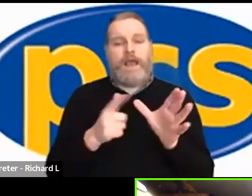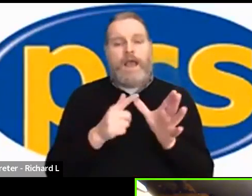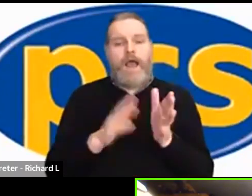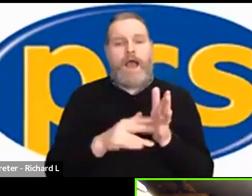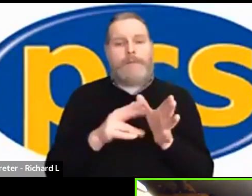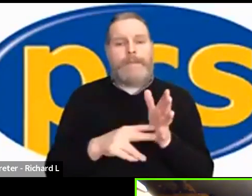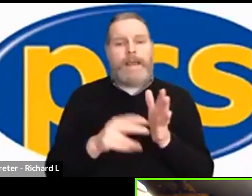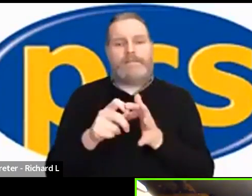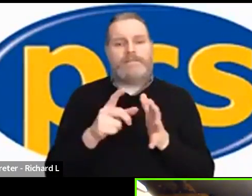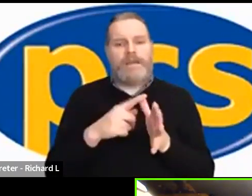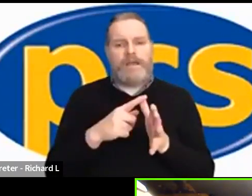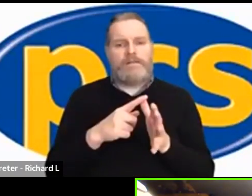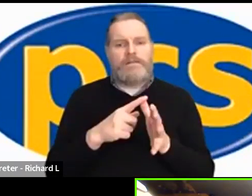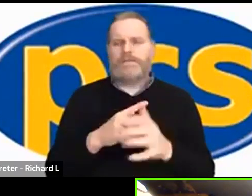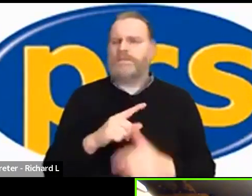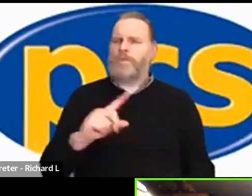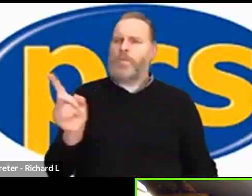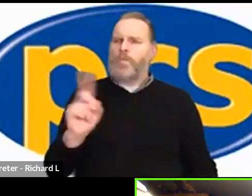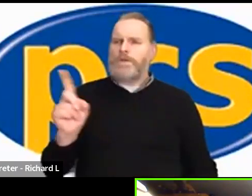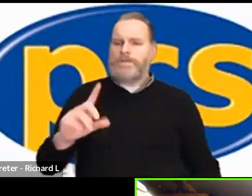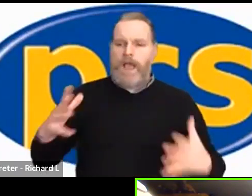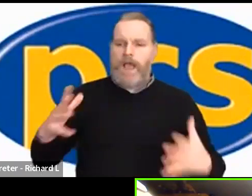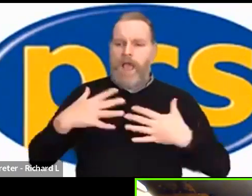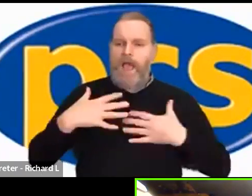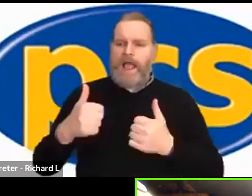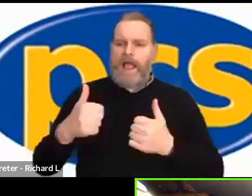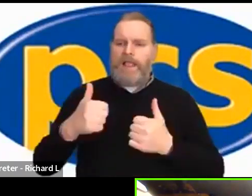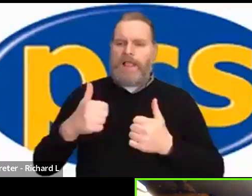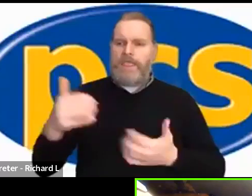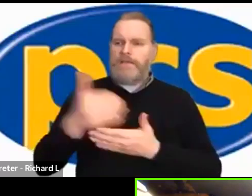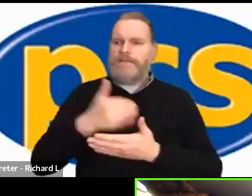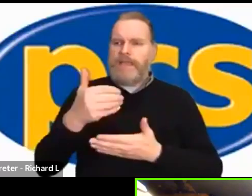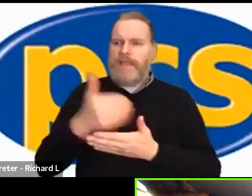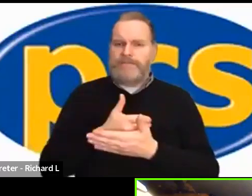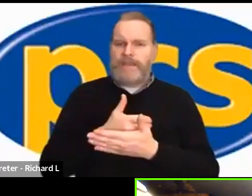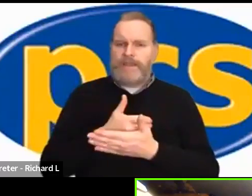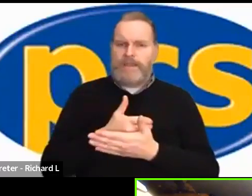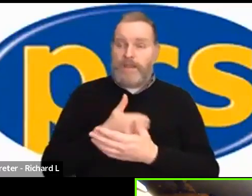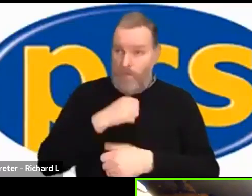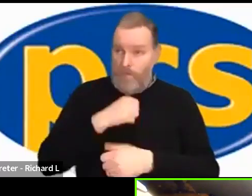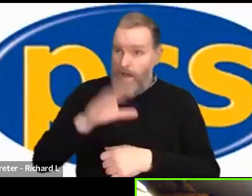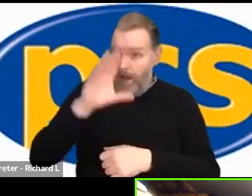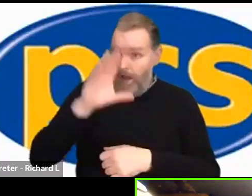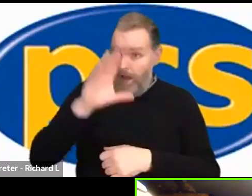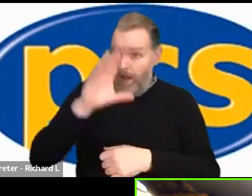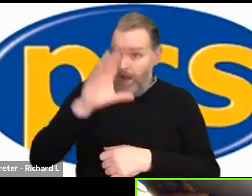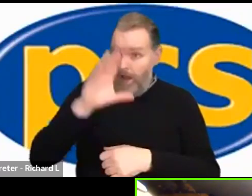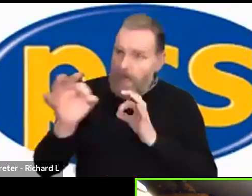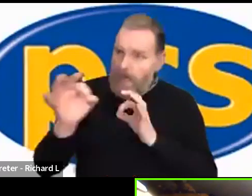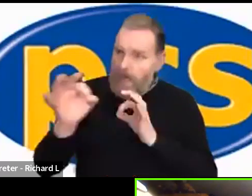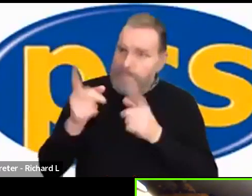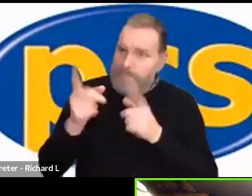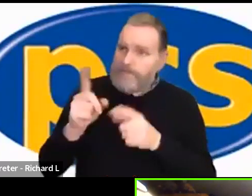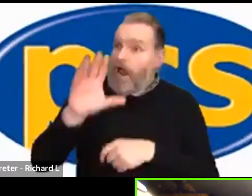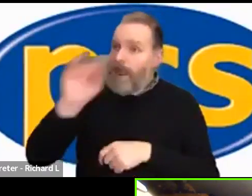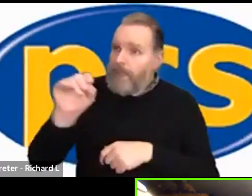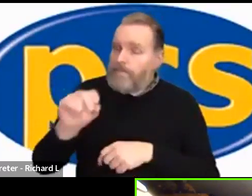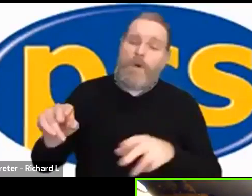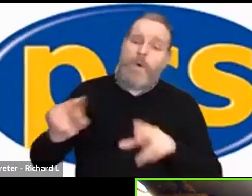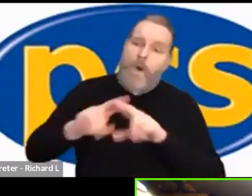James says. Health and policy, health and safety Health and policy, health and safety policy says, we have to avoid ve to report our absence to our to report our absence to our